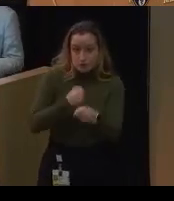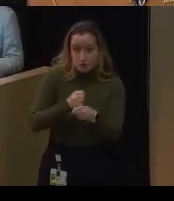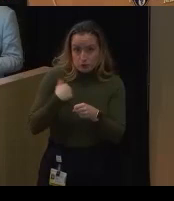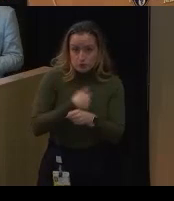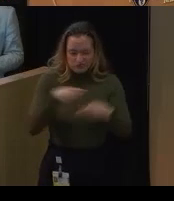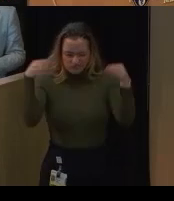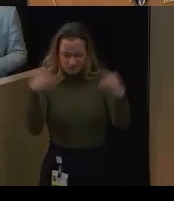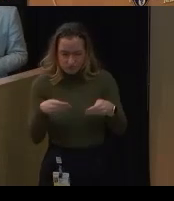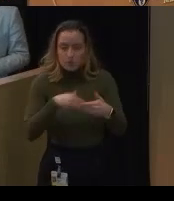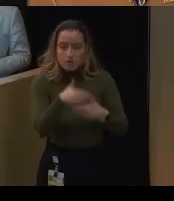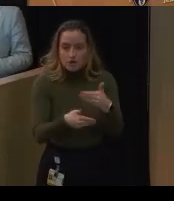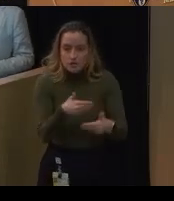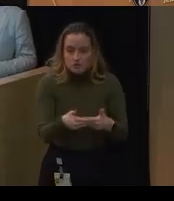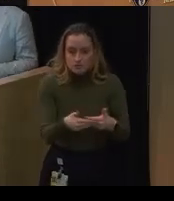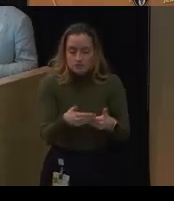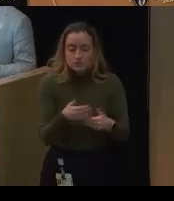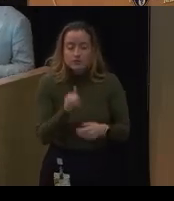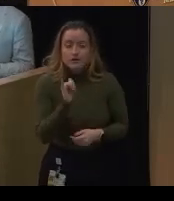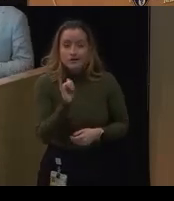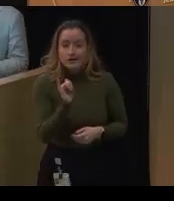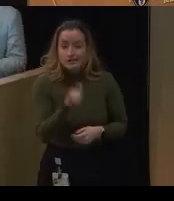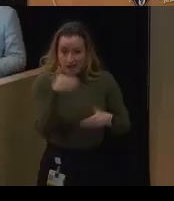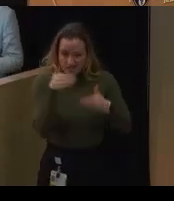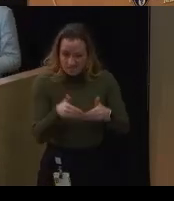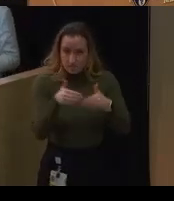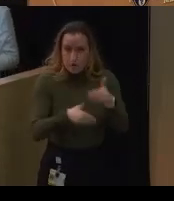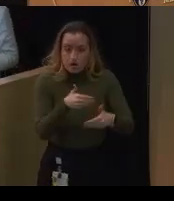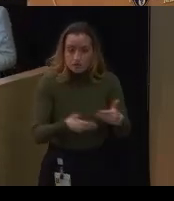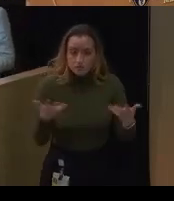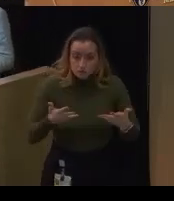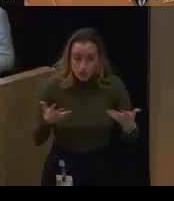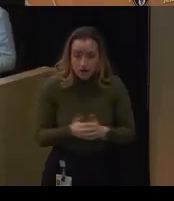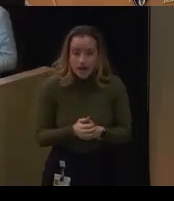process which seems to be particularly important and that's the process by which we attribute and